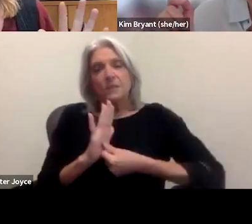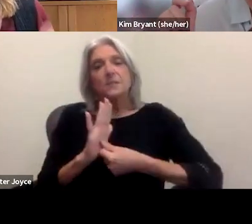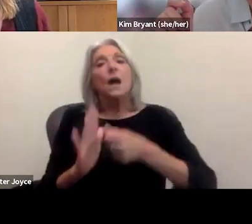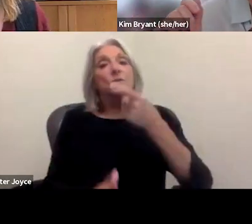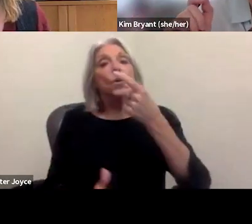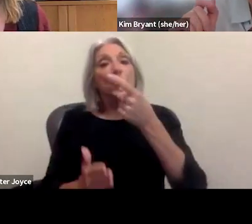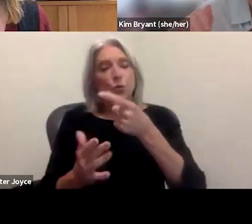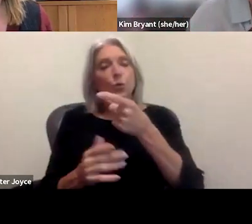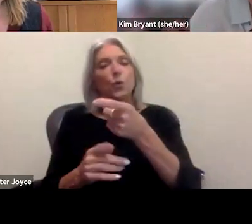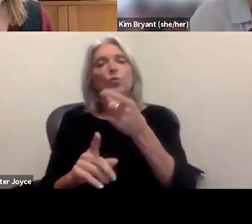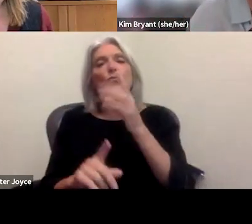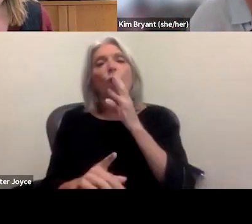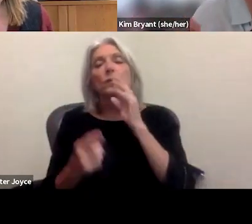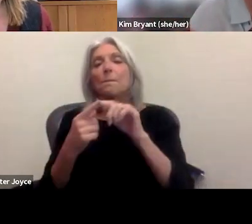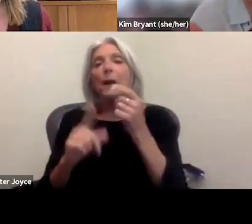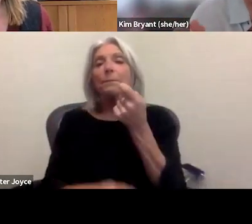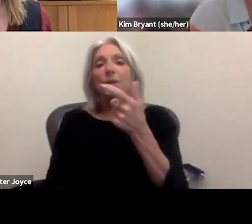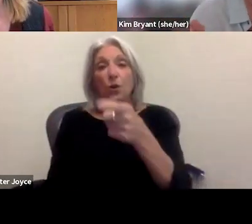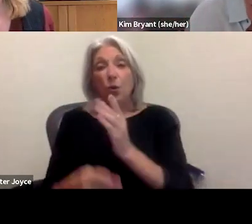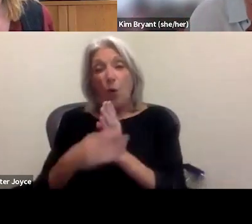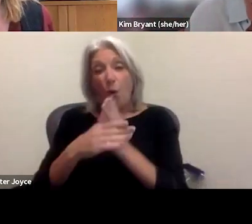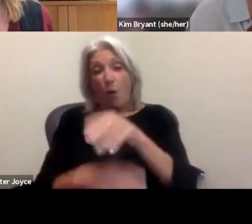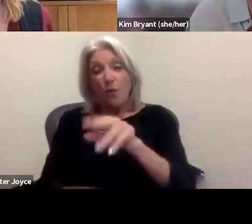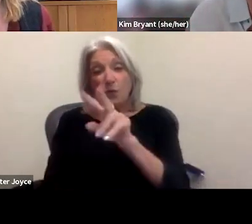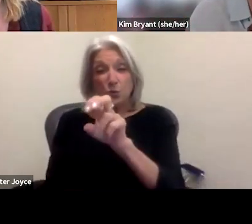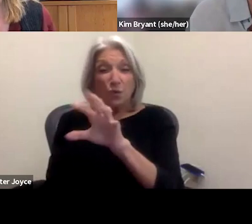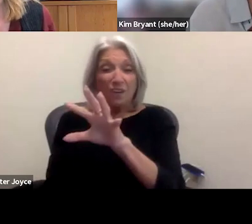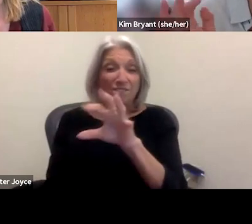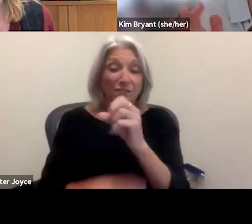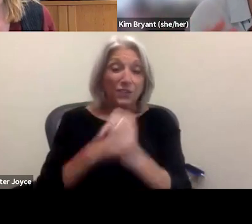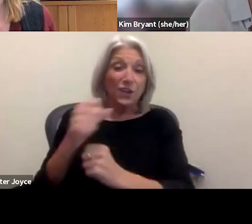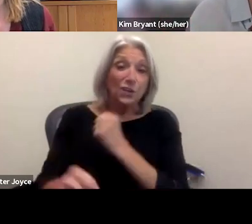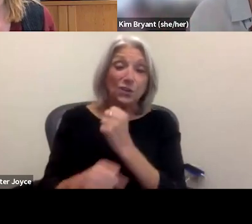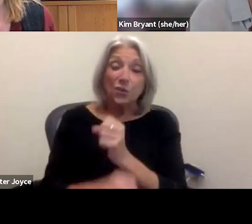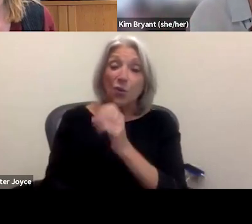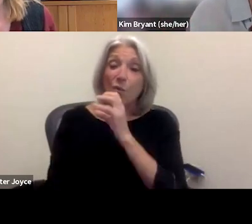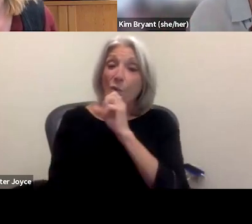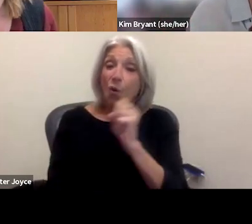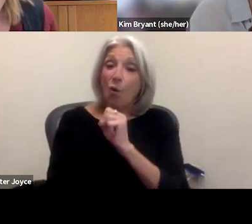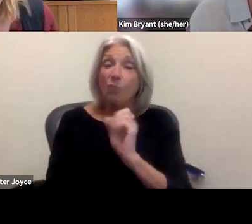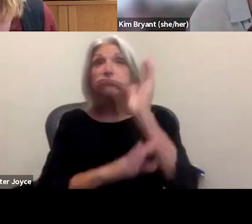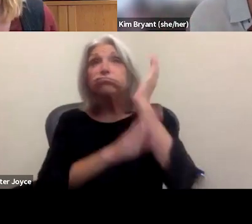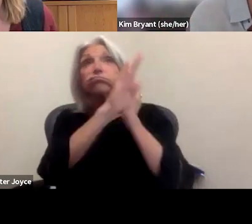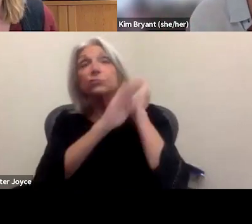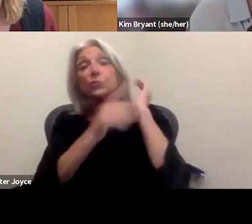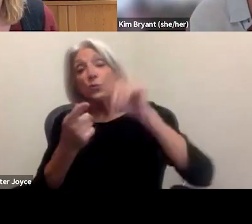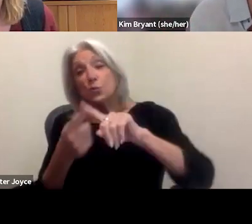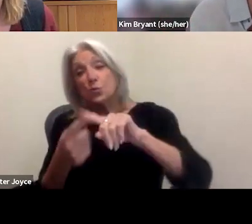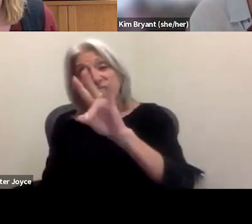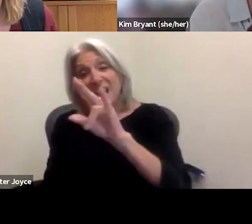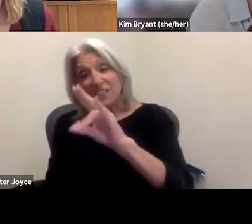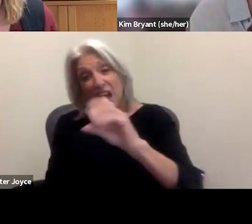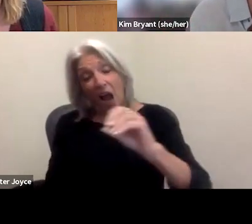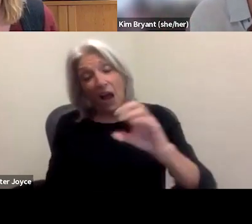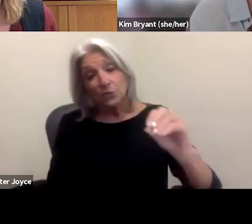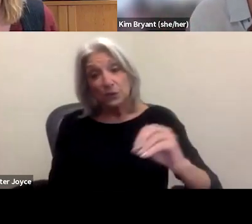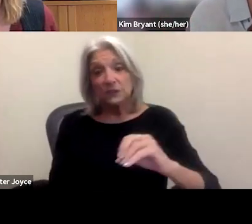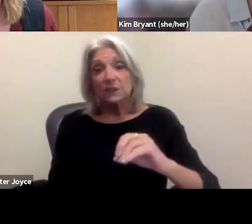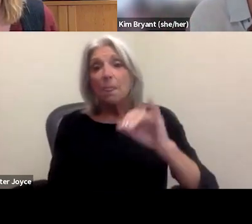this is over 250 years old. The roots of it are in the 1700s. And this was something that I encountered